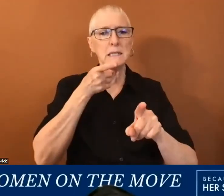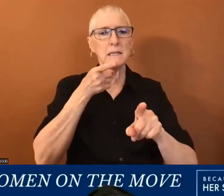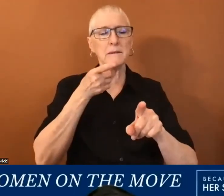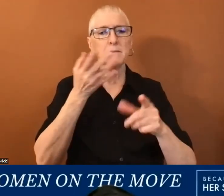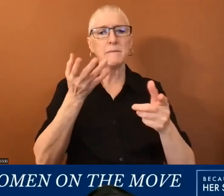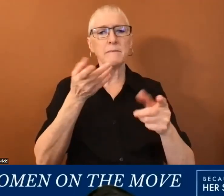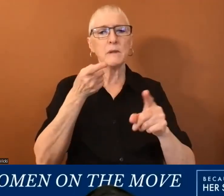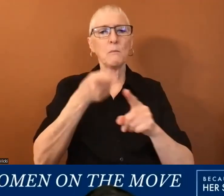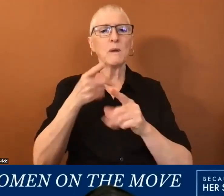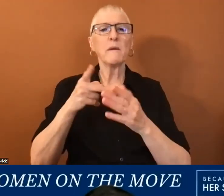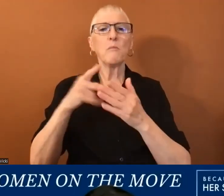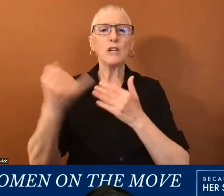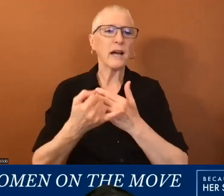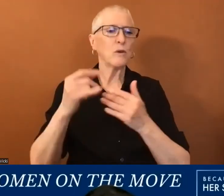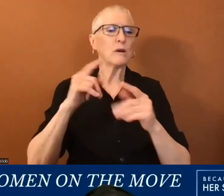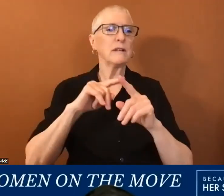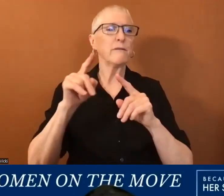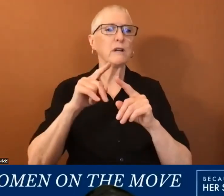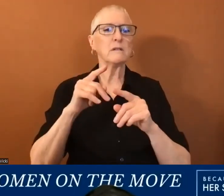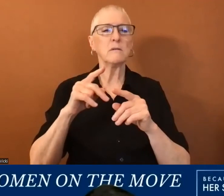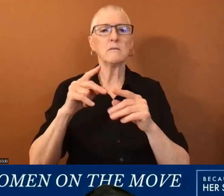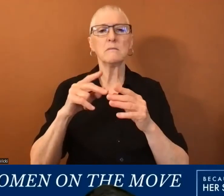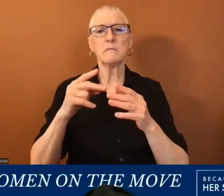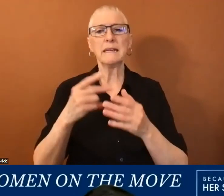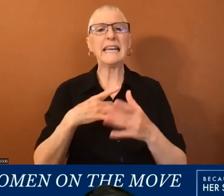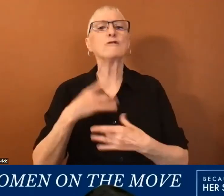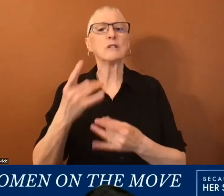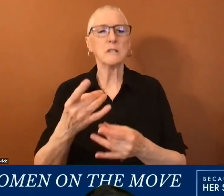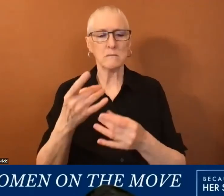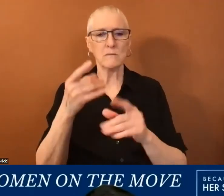projects or positions of interest a little bit easier, but sometimes having higher degrees can